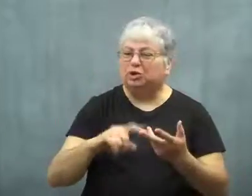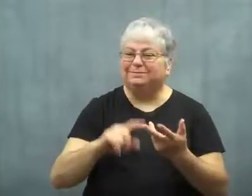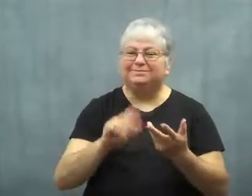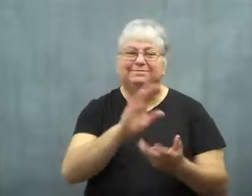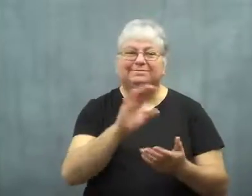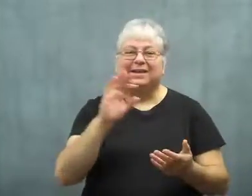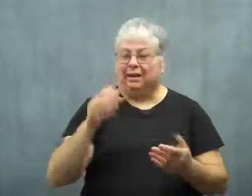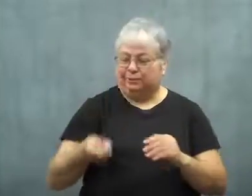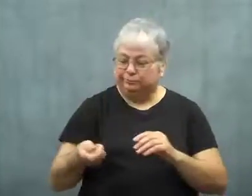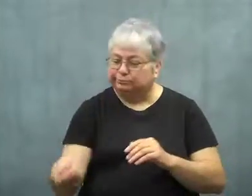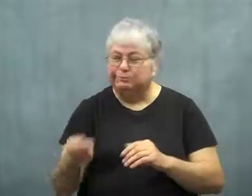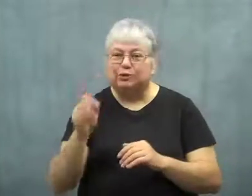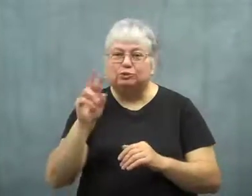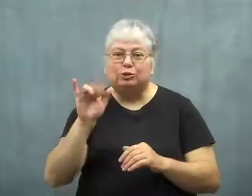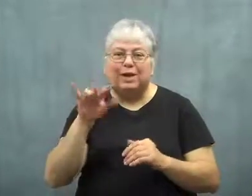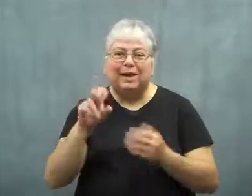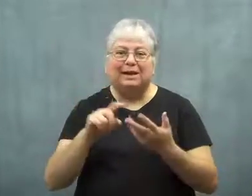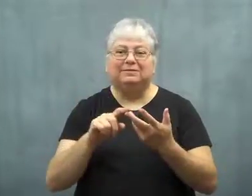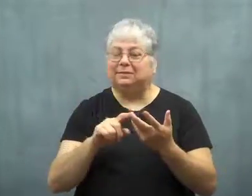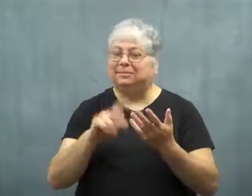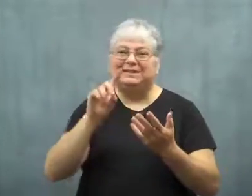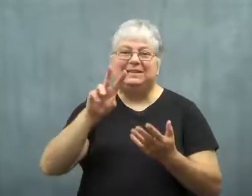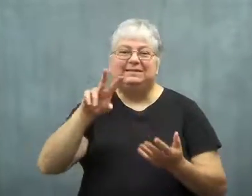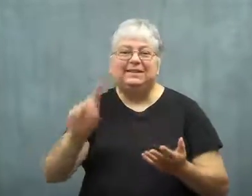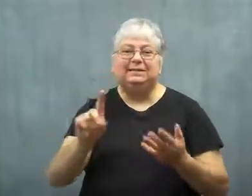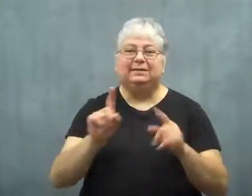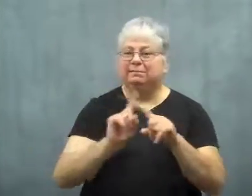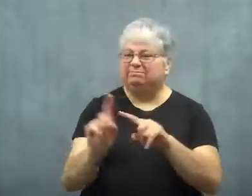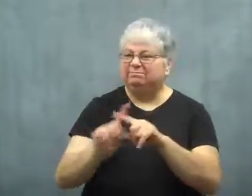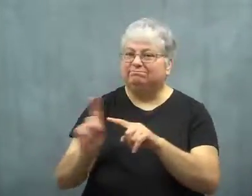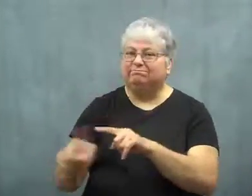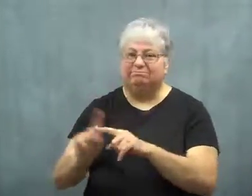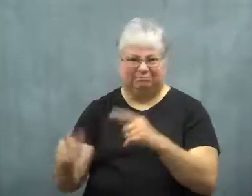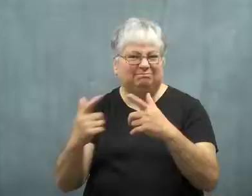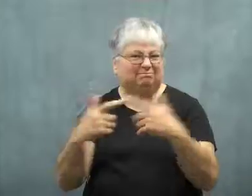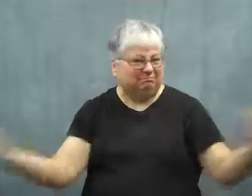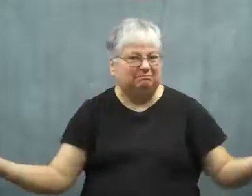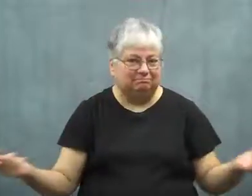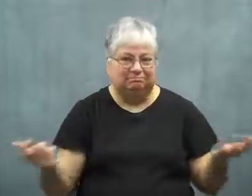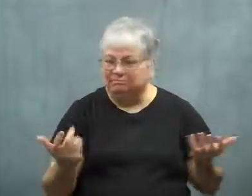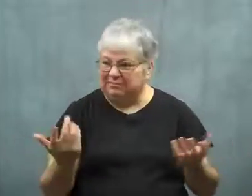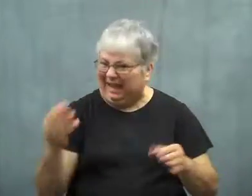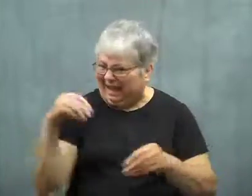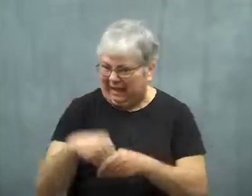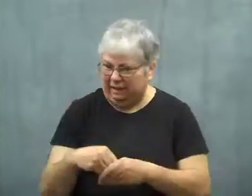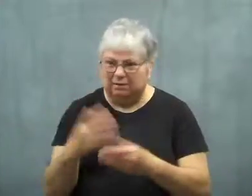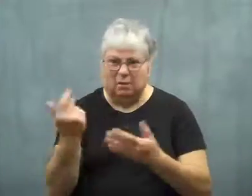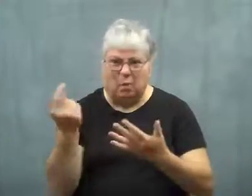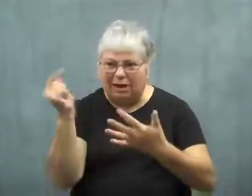USB drives and DVDs. There was a large variety of media.